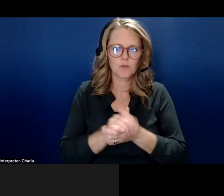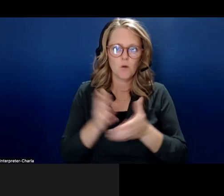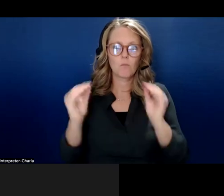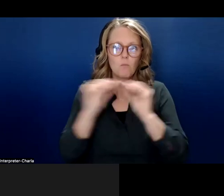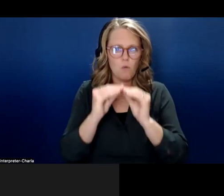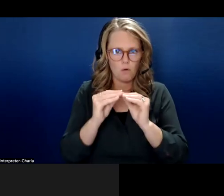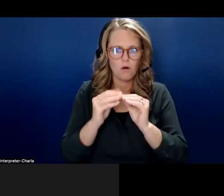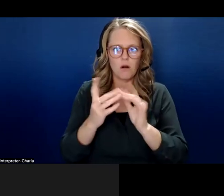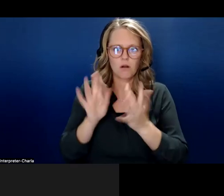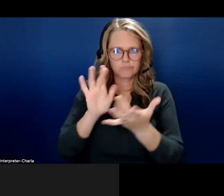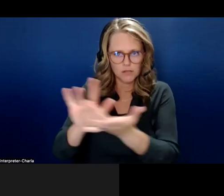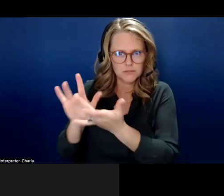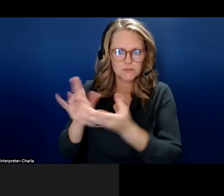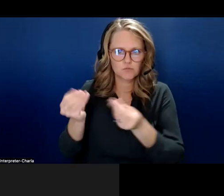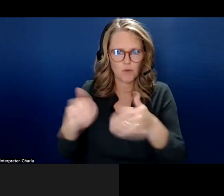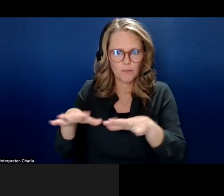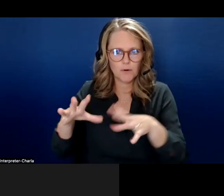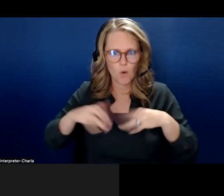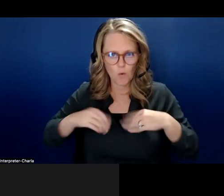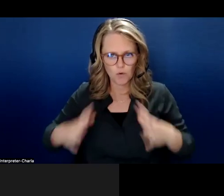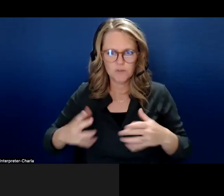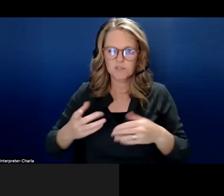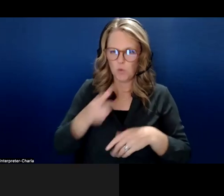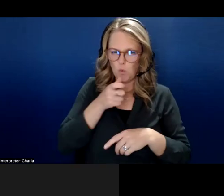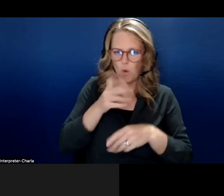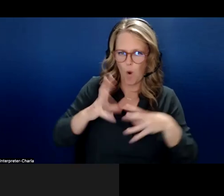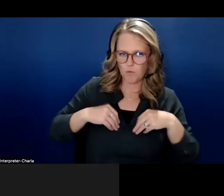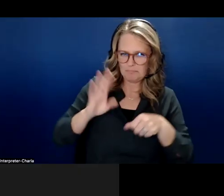and business owners, tenants in the corridor